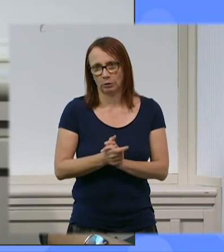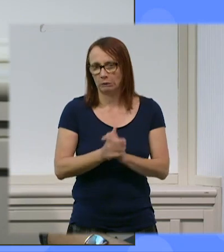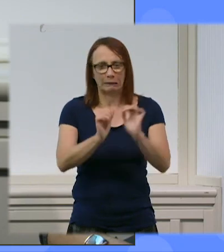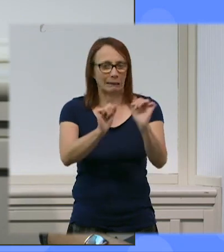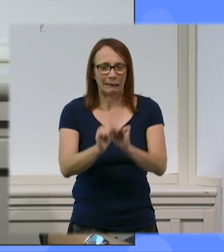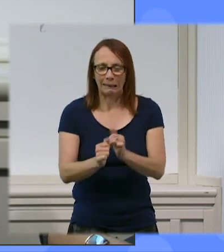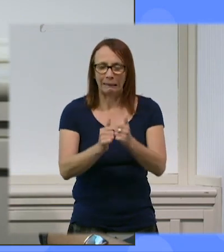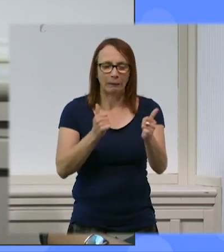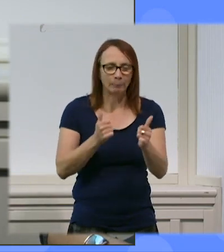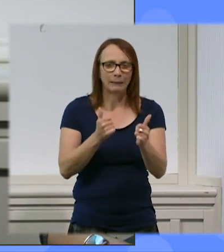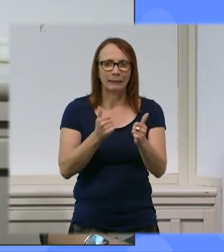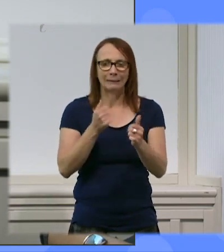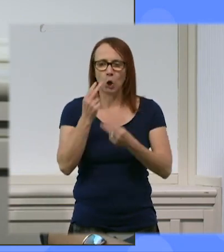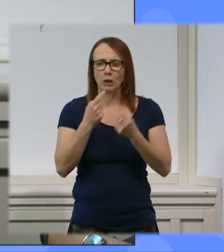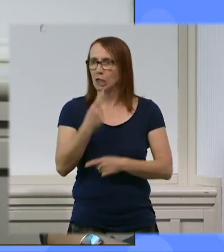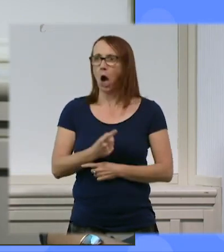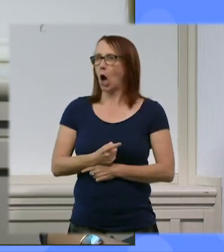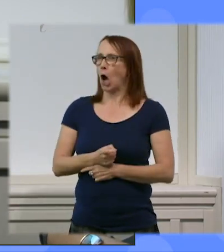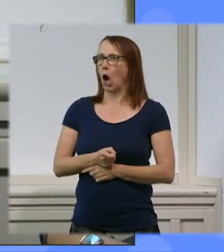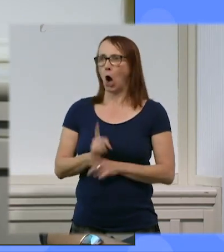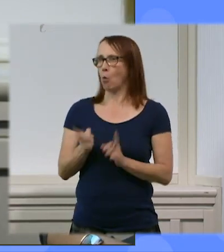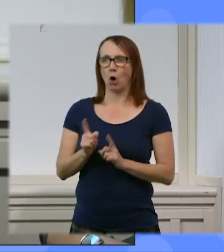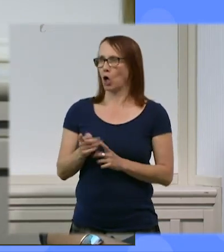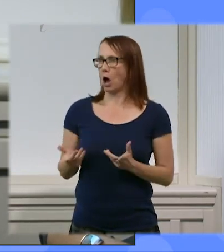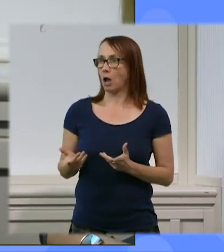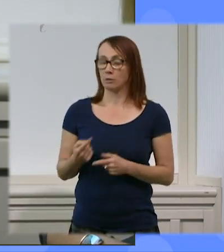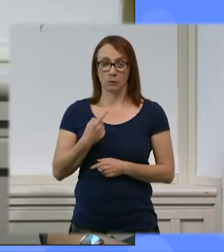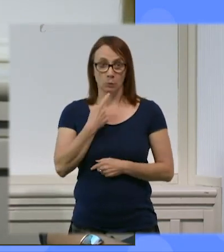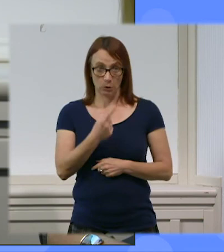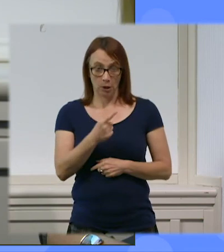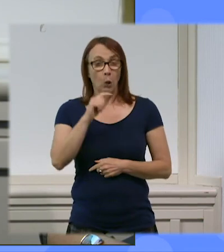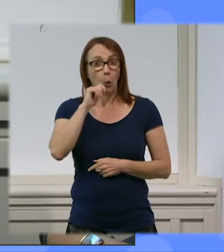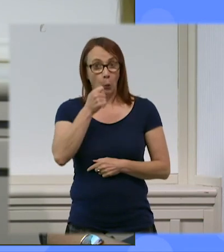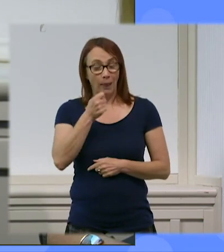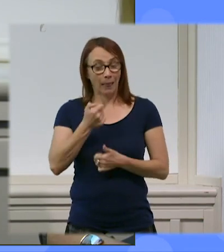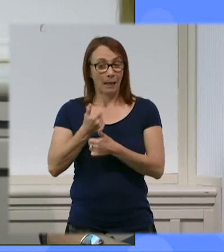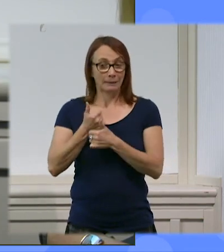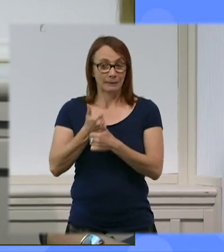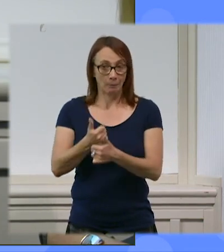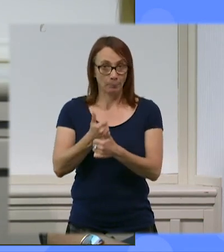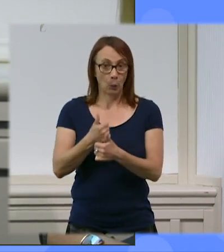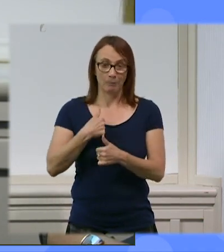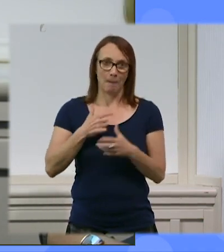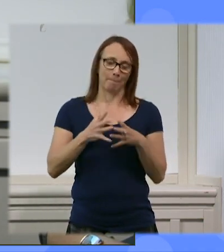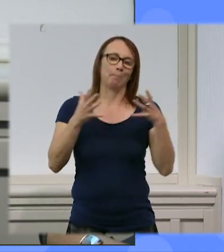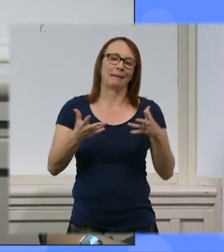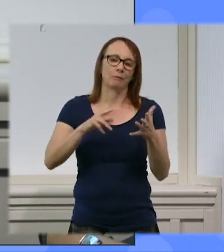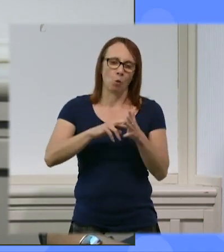as nice if it said we can't do that we said no actually we will subsidize it large organizations I've got a bigger role to play and then they need to say